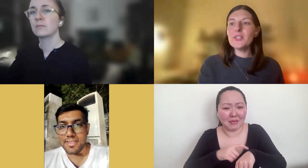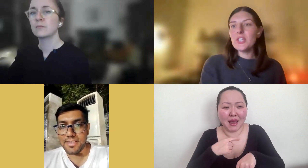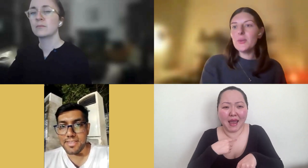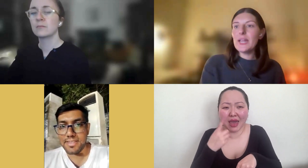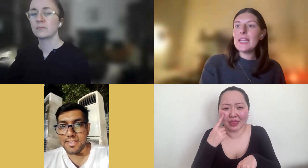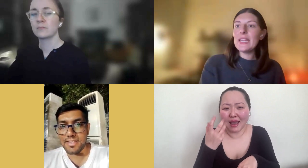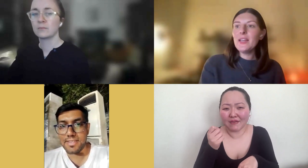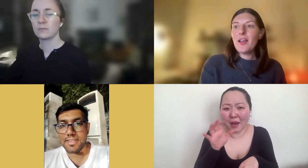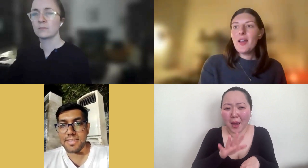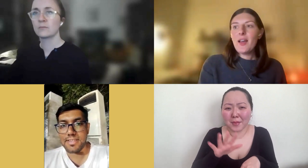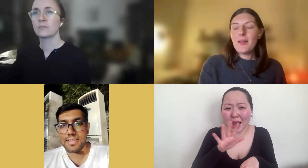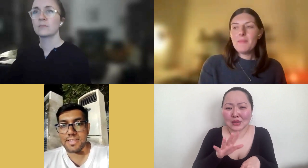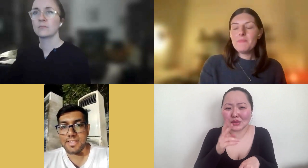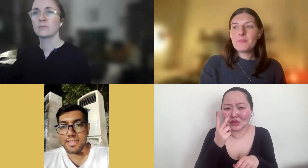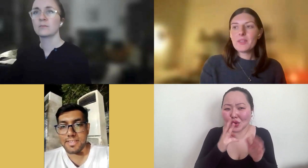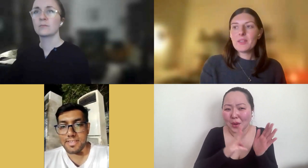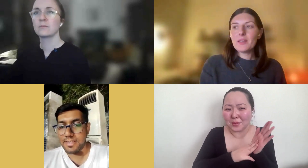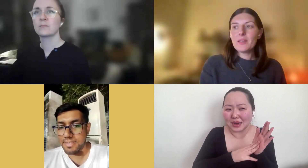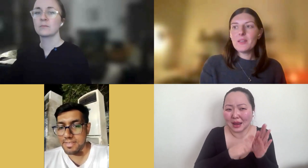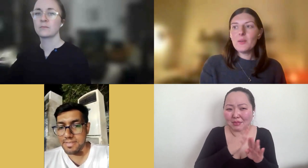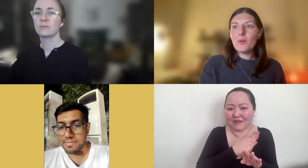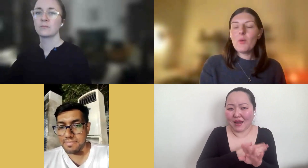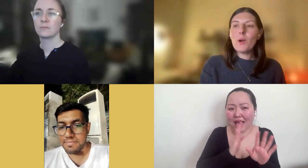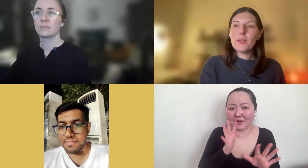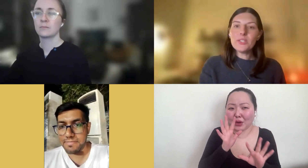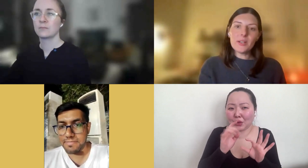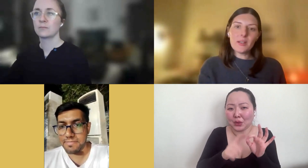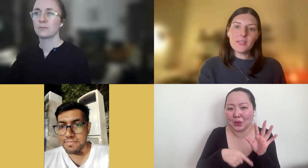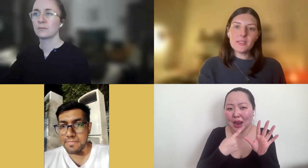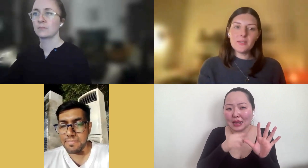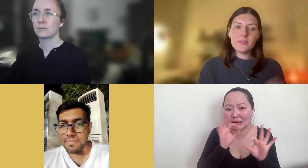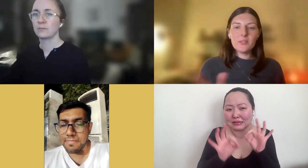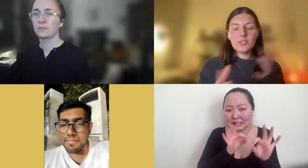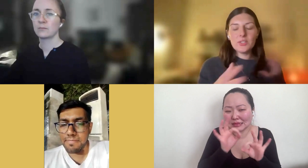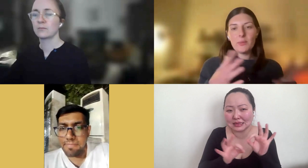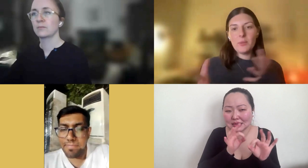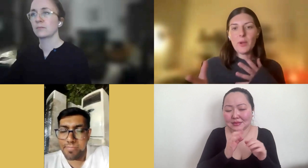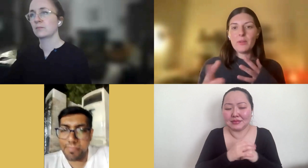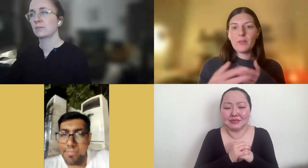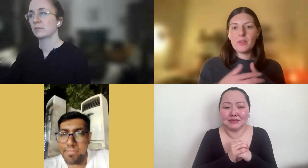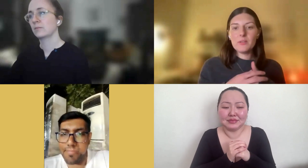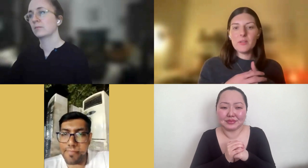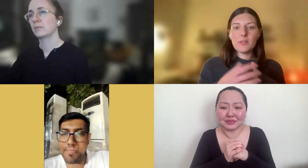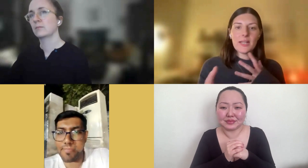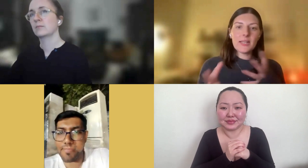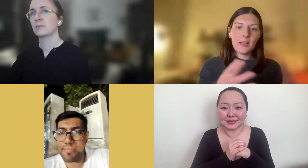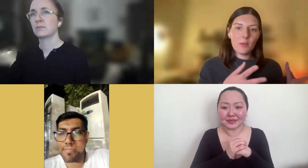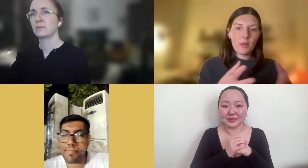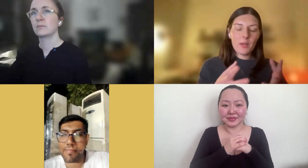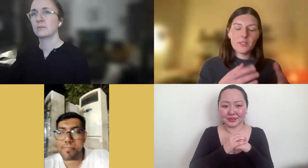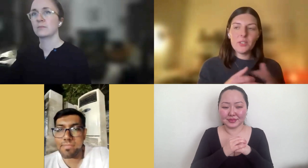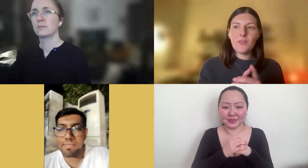have to go to the Q&A. One question I would like to share with you both, and Natalie I will pass